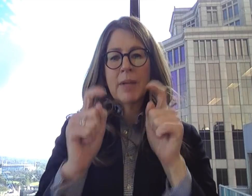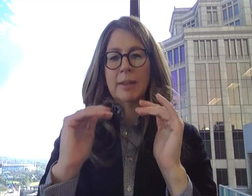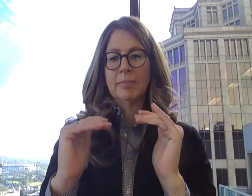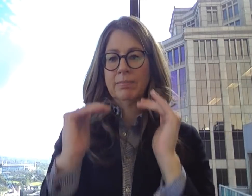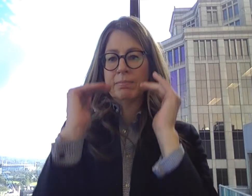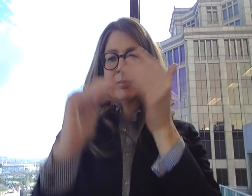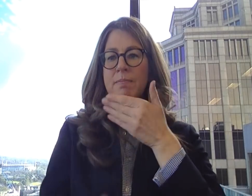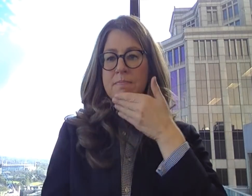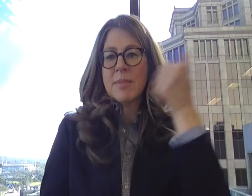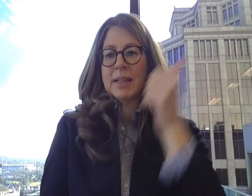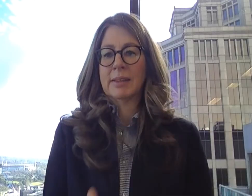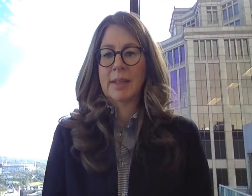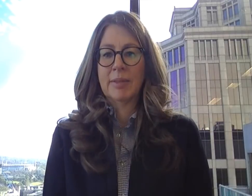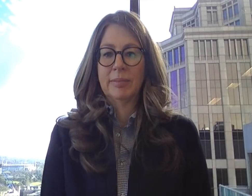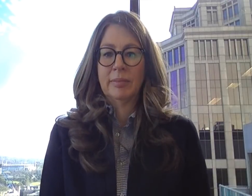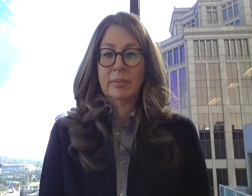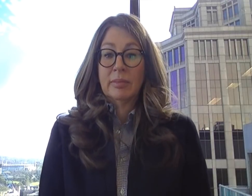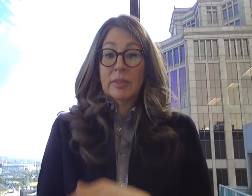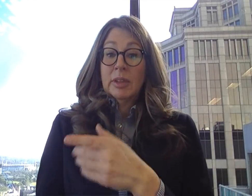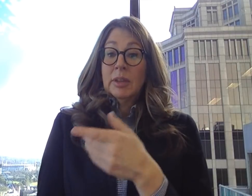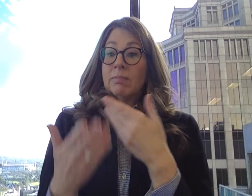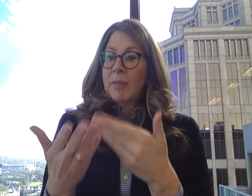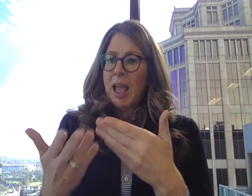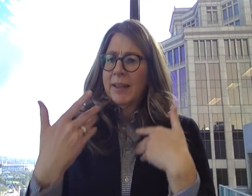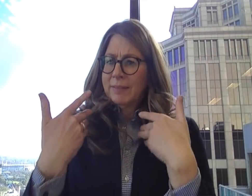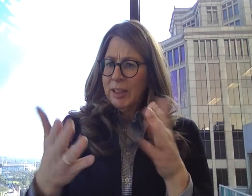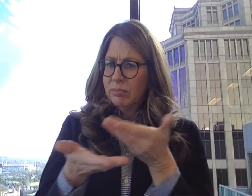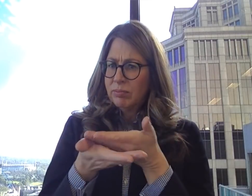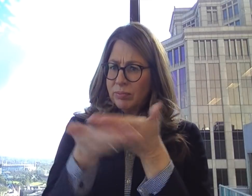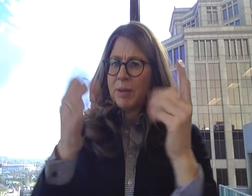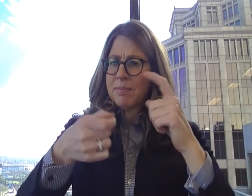is an area in which we need to do better.